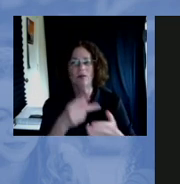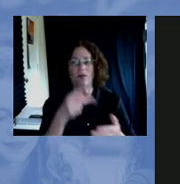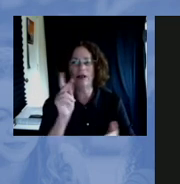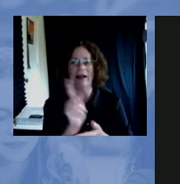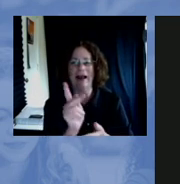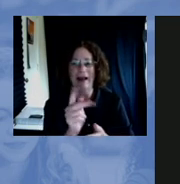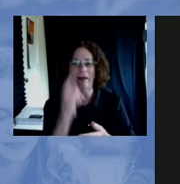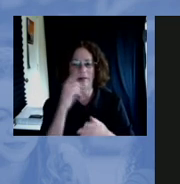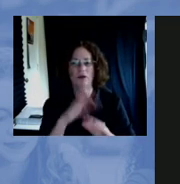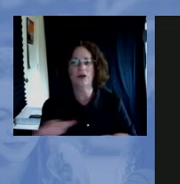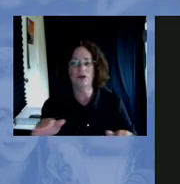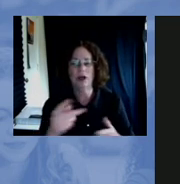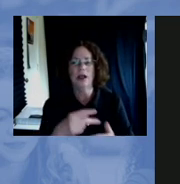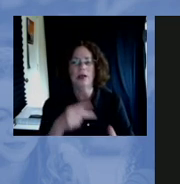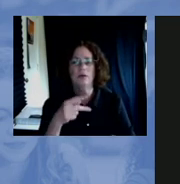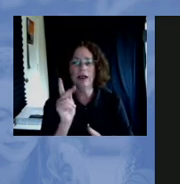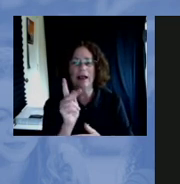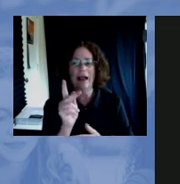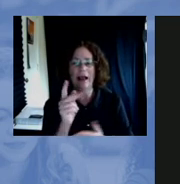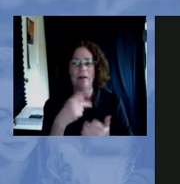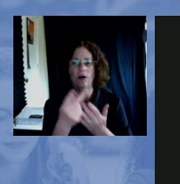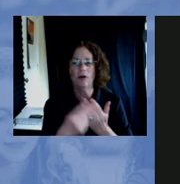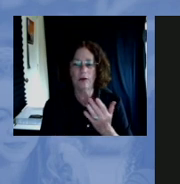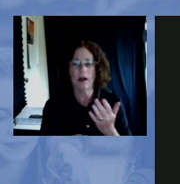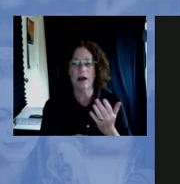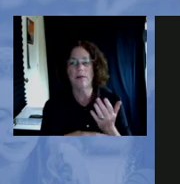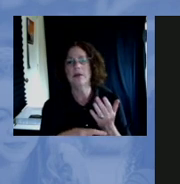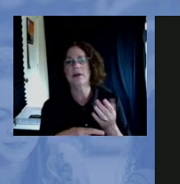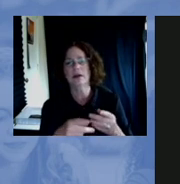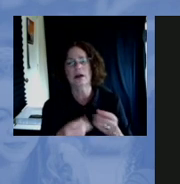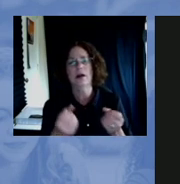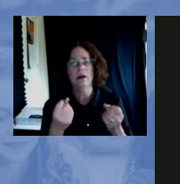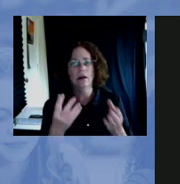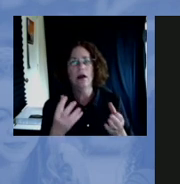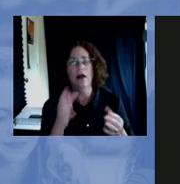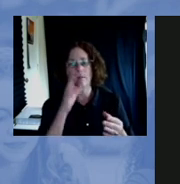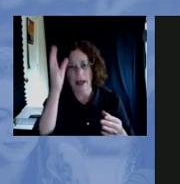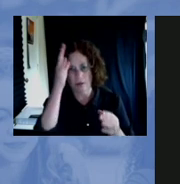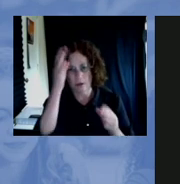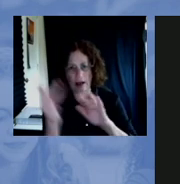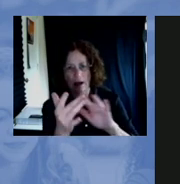PRE K PROGRAMS, A LOT OF PARENT OUTREACH, THEY INVOLVE A LOT OF COMMUNITY PARTNERS,